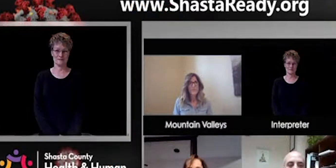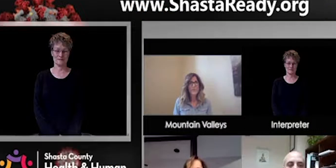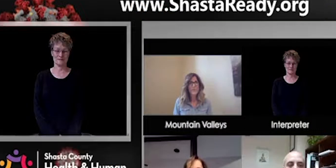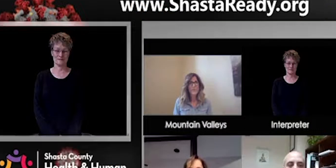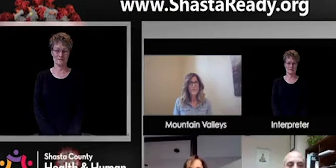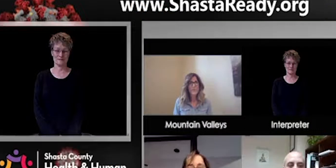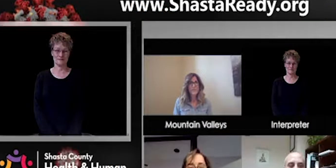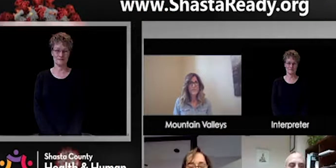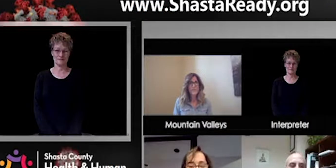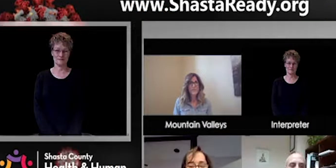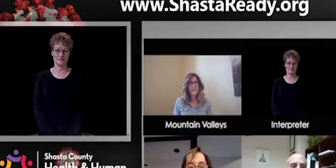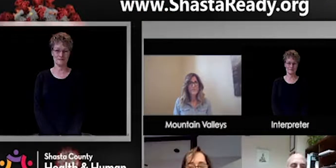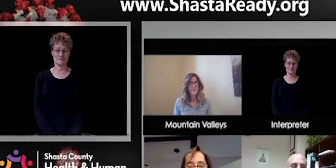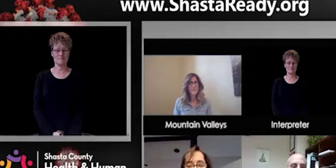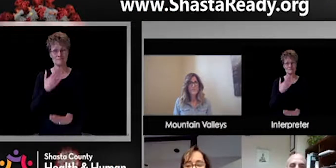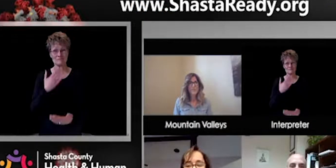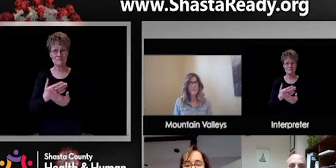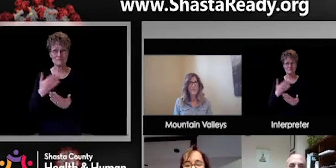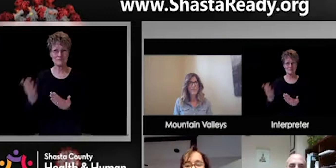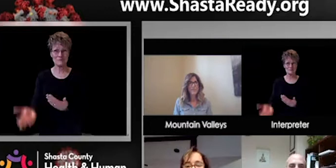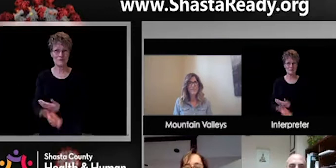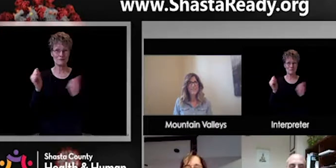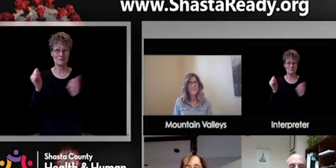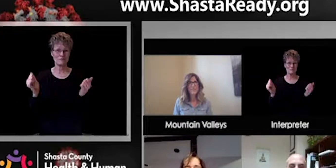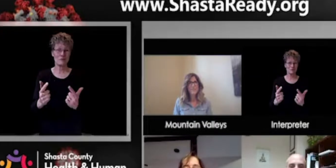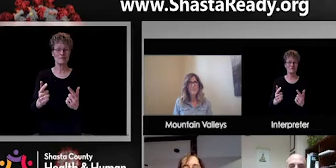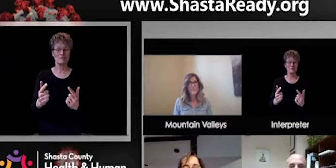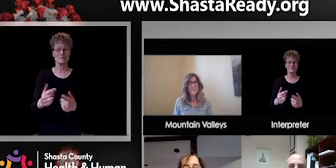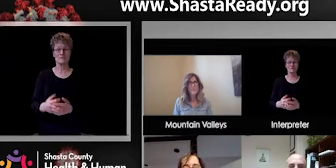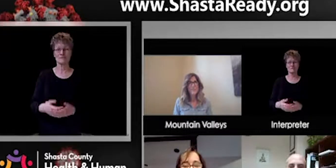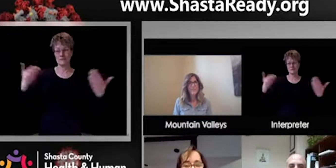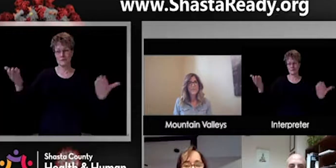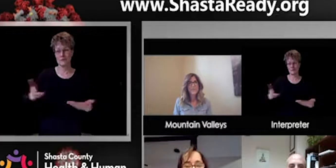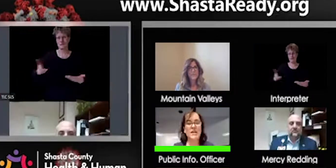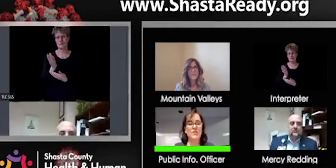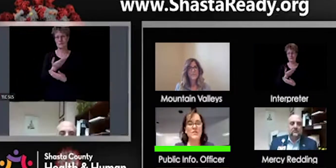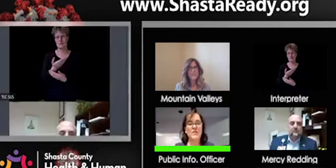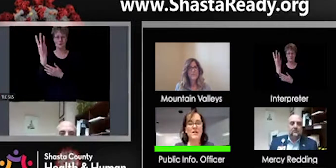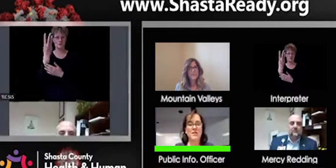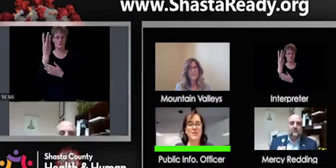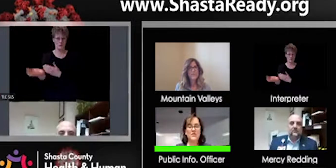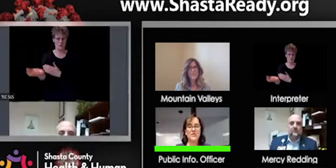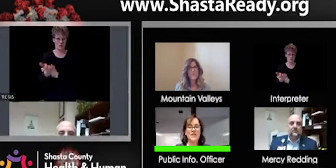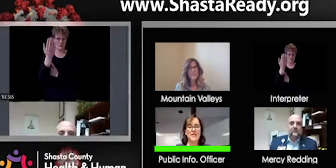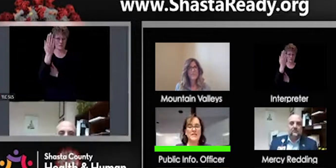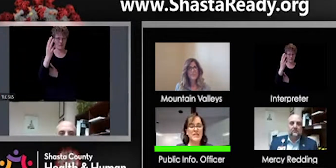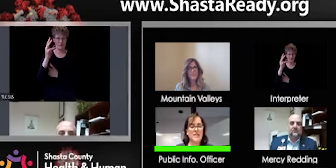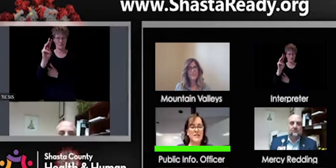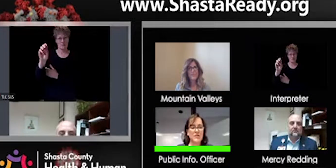Alright, good morning everyone. Welcome to our Wednesday morning media briefing on COVID-19